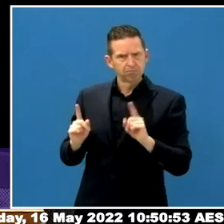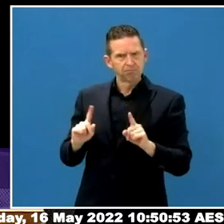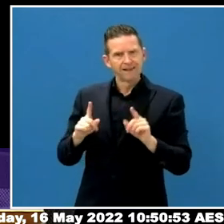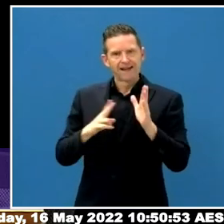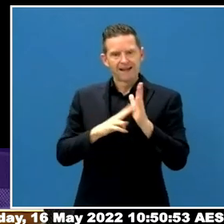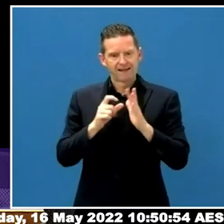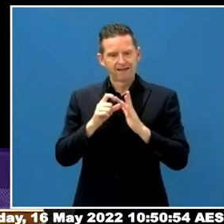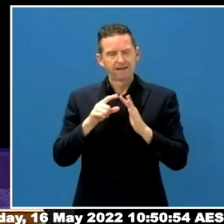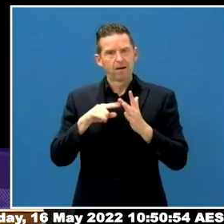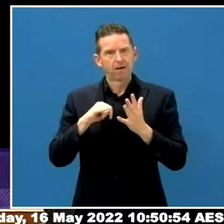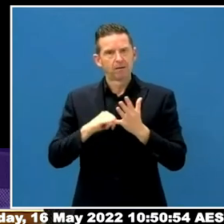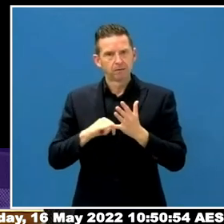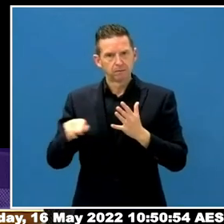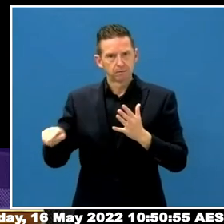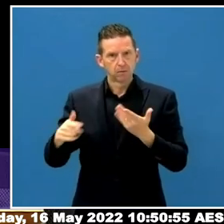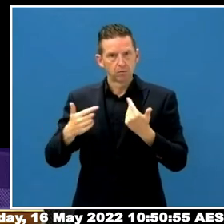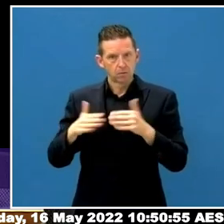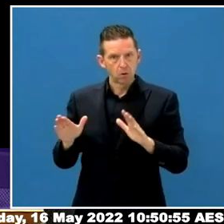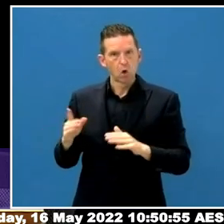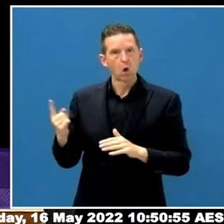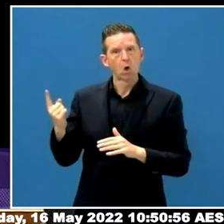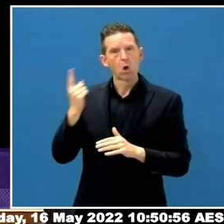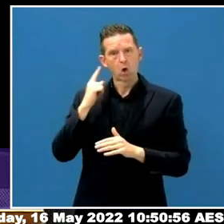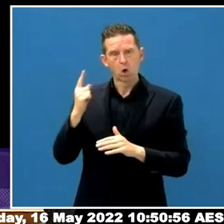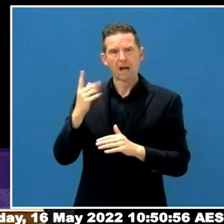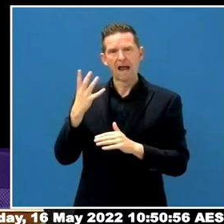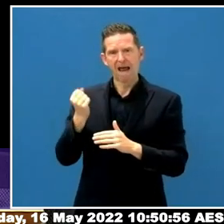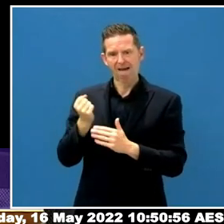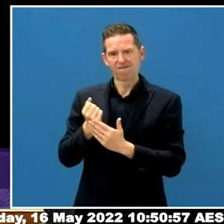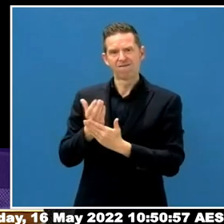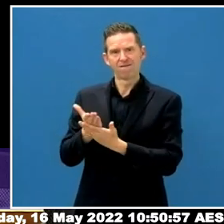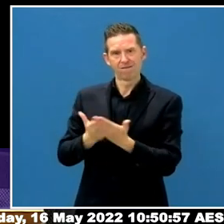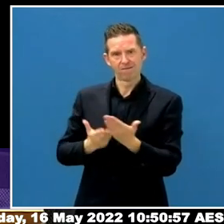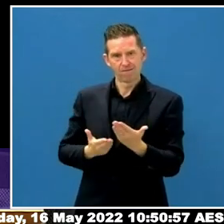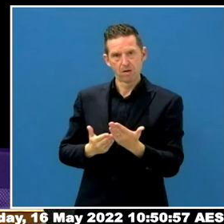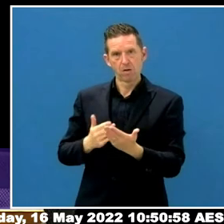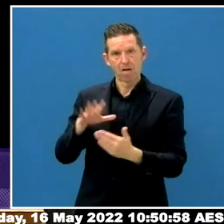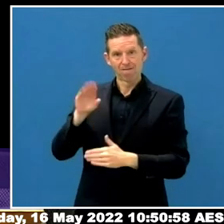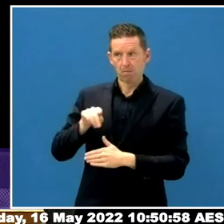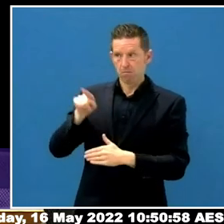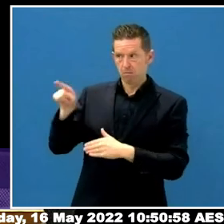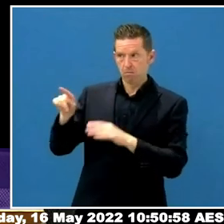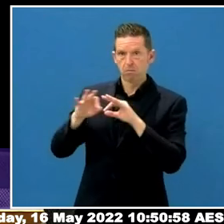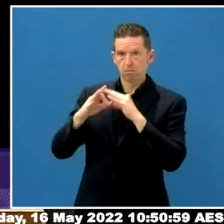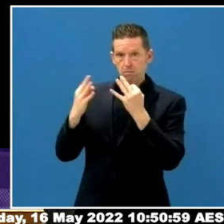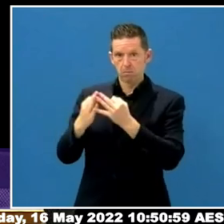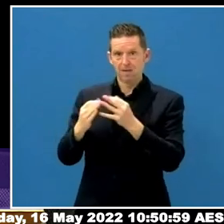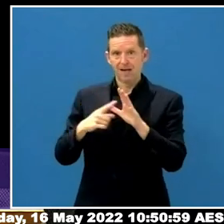receipt of a reportable incident notification from Afford in May 2020